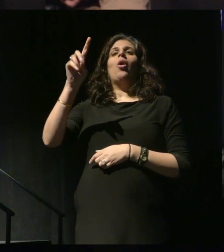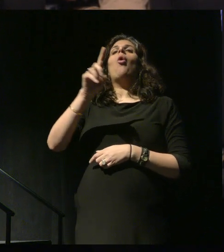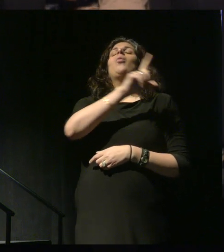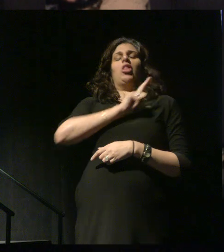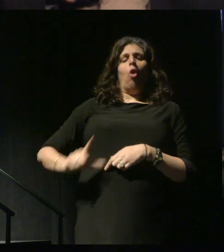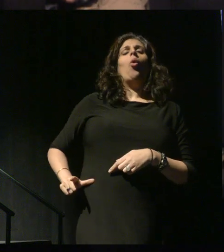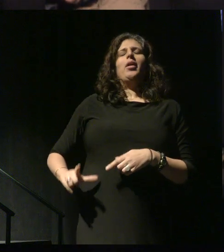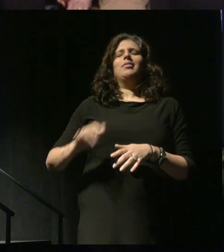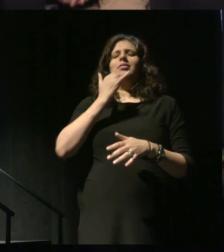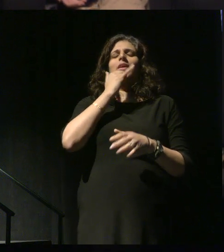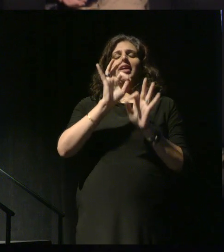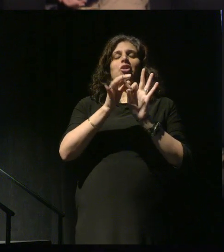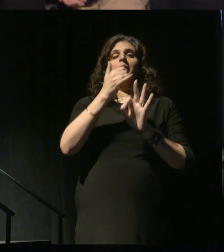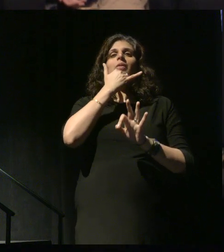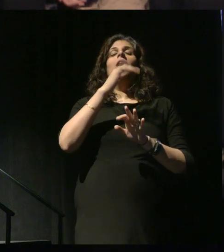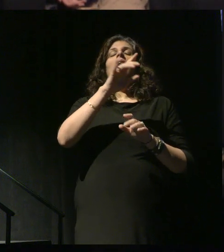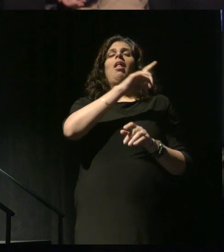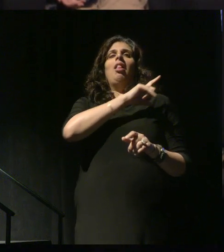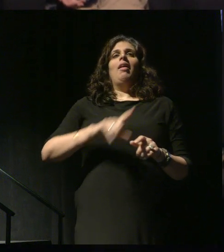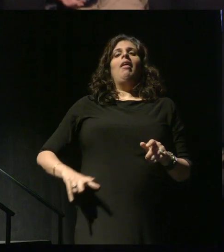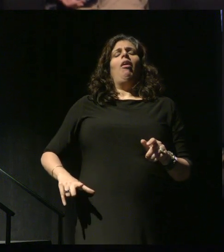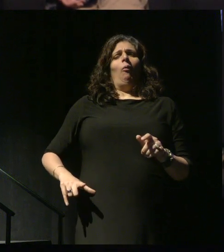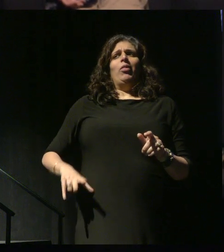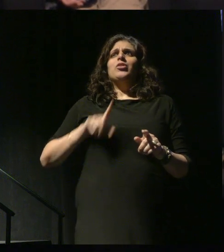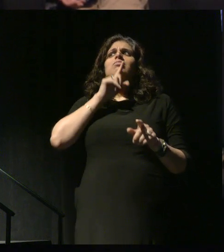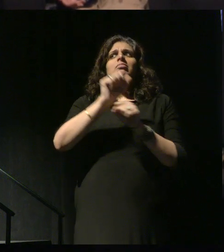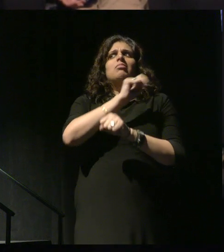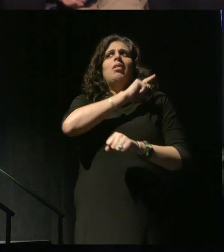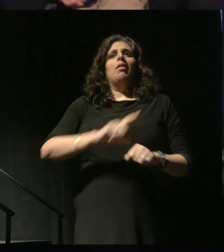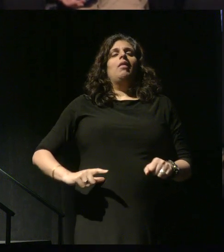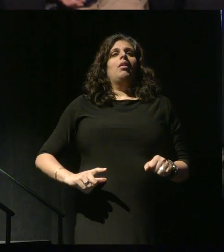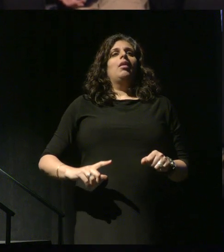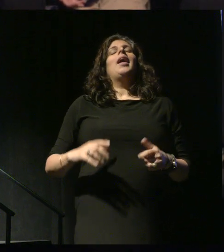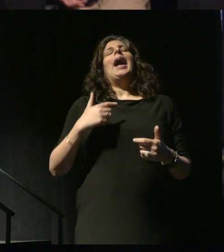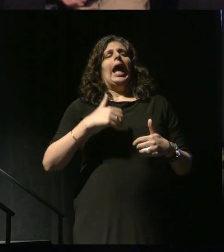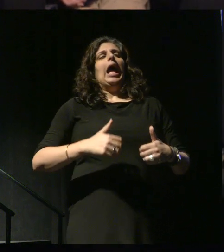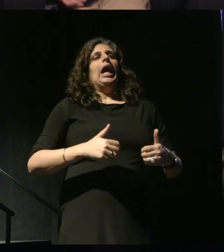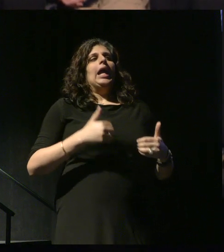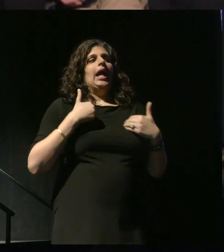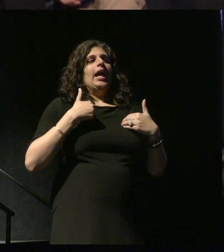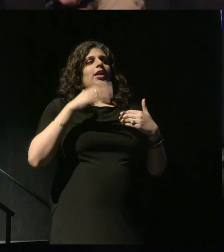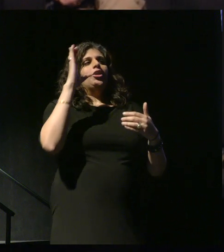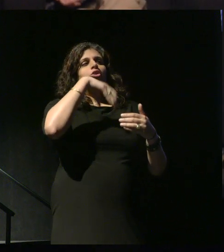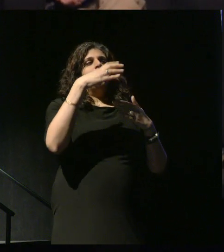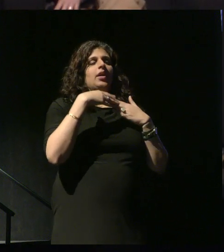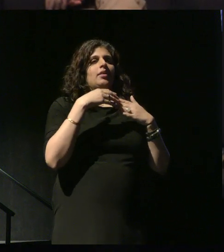Like I, you know, like I did date somebody who at the time was an he to a baronet tree